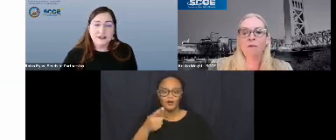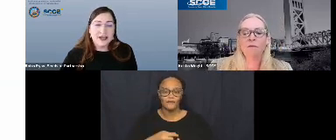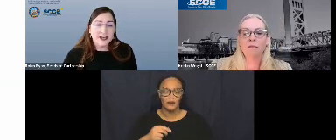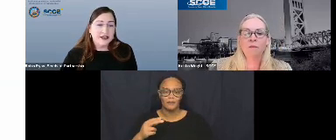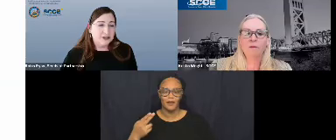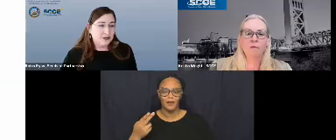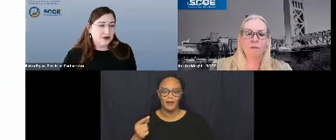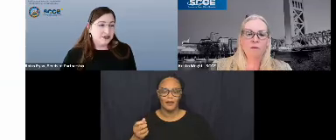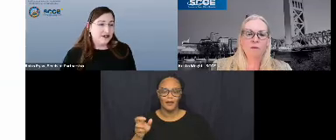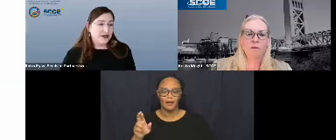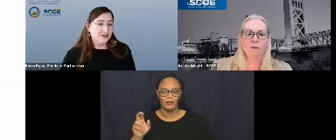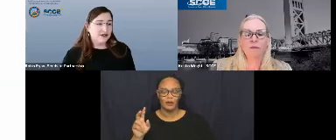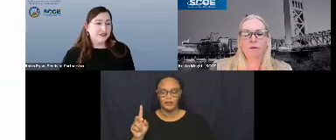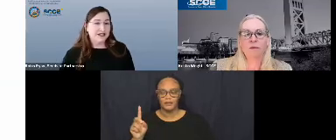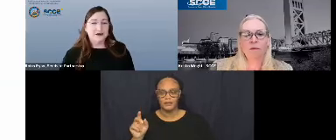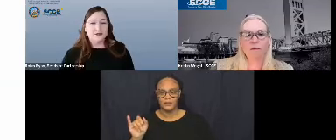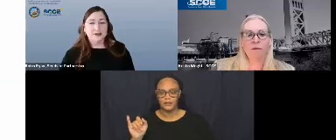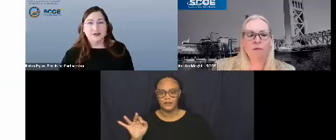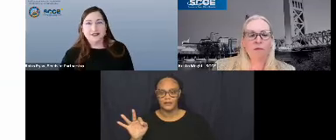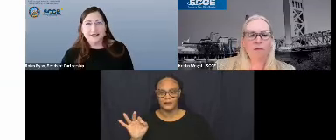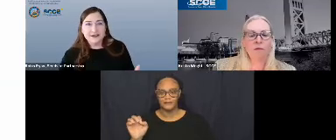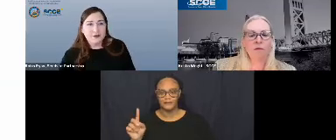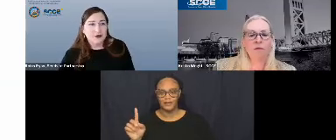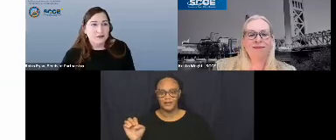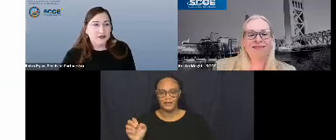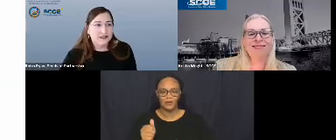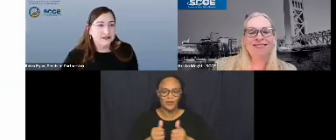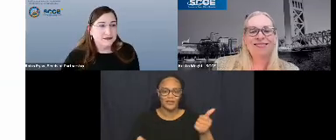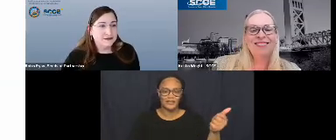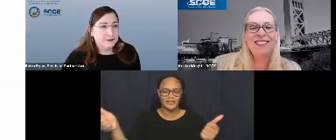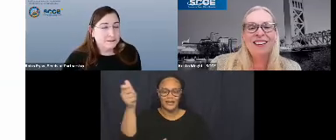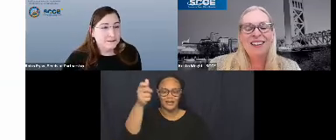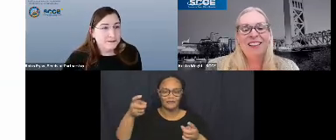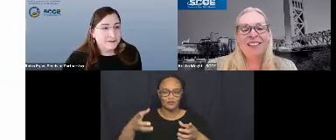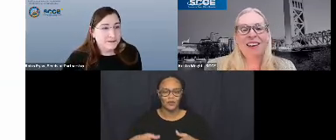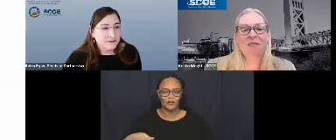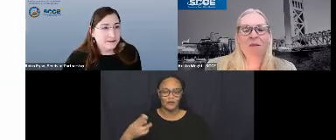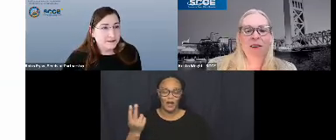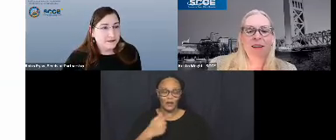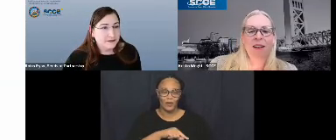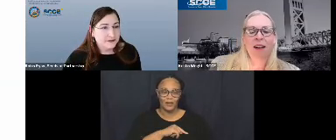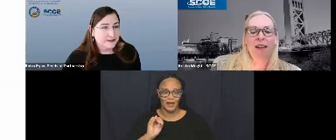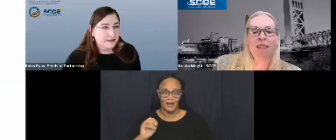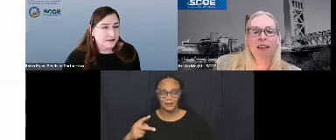project. And so we are starting out though today with Kristin. Welcome Kristin. Thank you Robin and